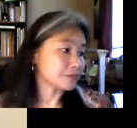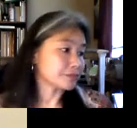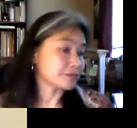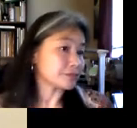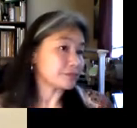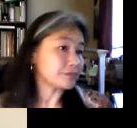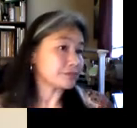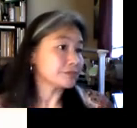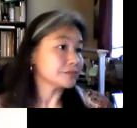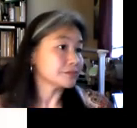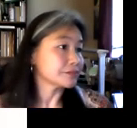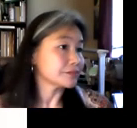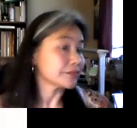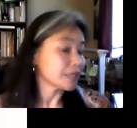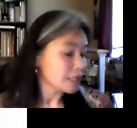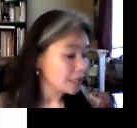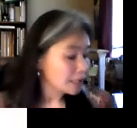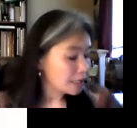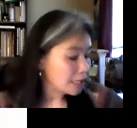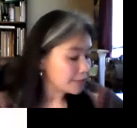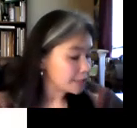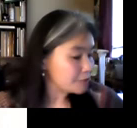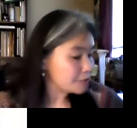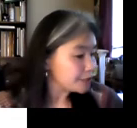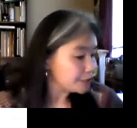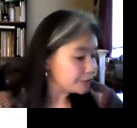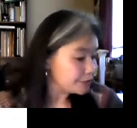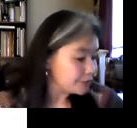As you can see, it's orderly. The barracks look a little bit